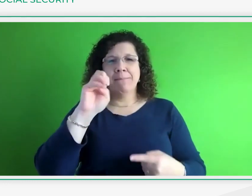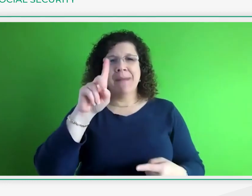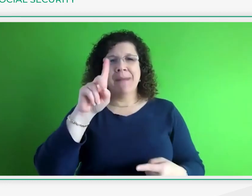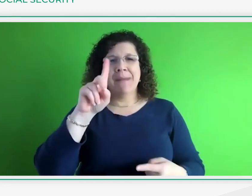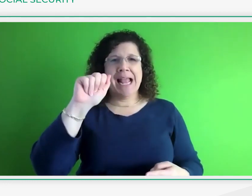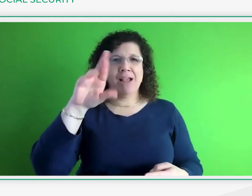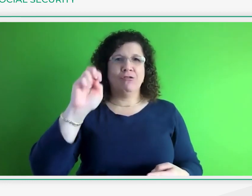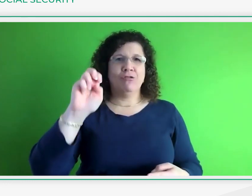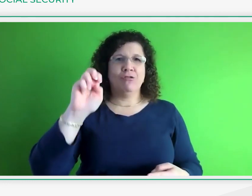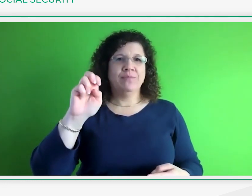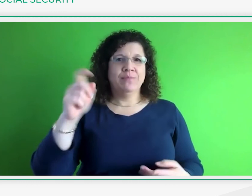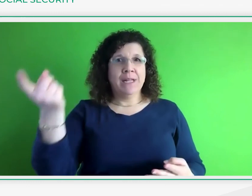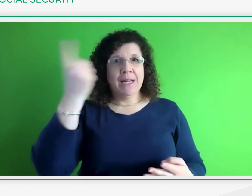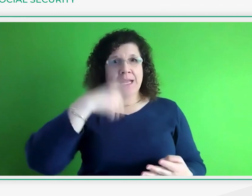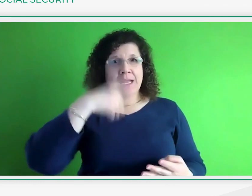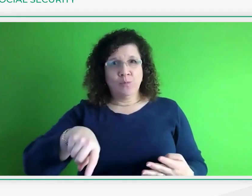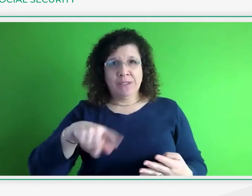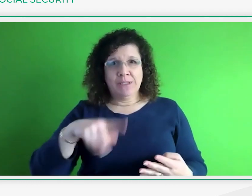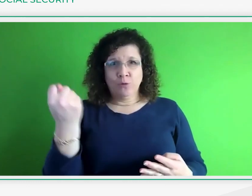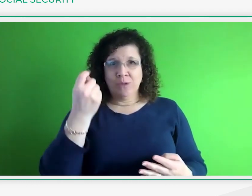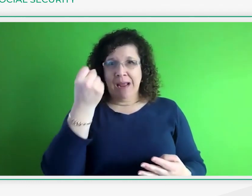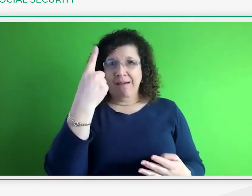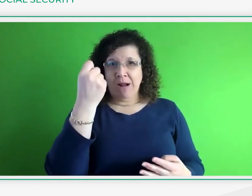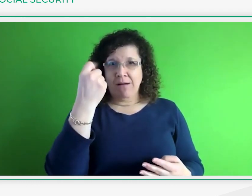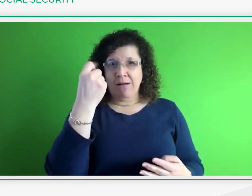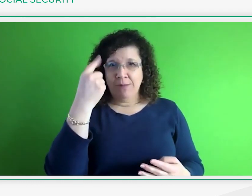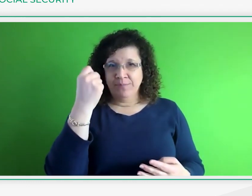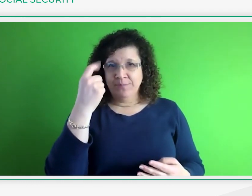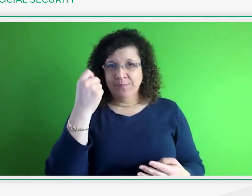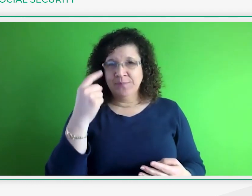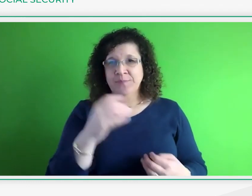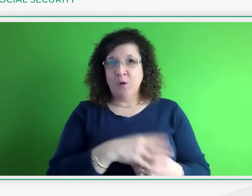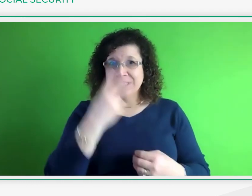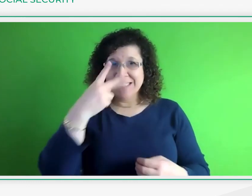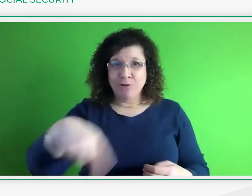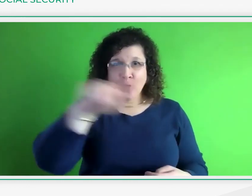It’s going to be completely about Medicare next Tuesday at 11 o'clock.